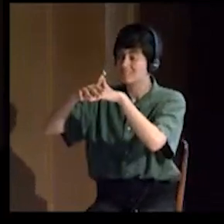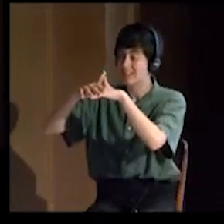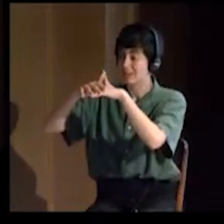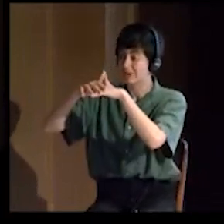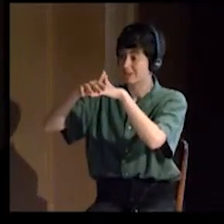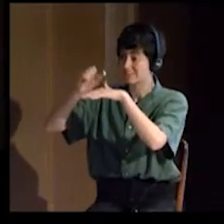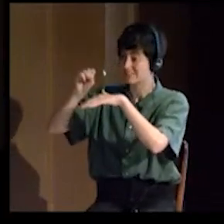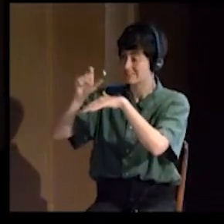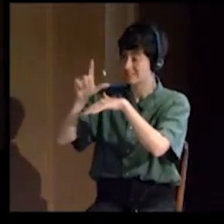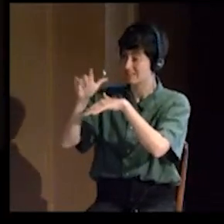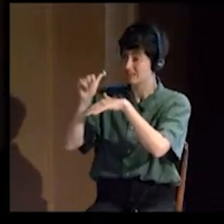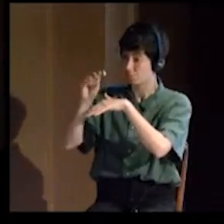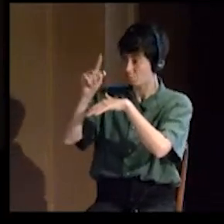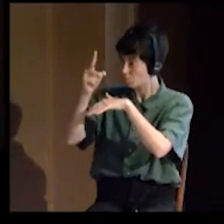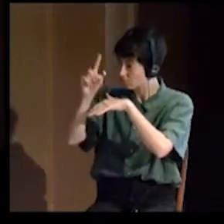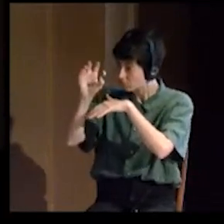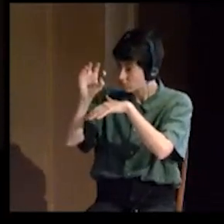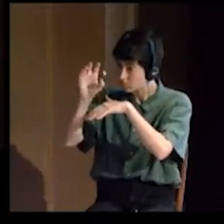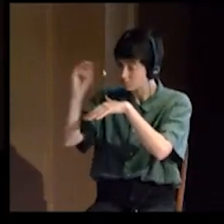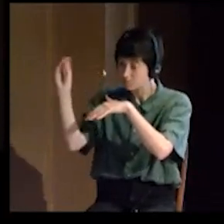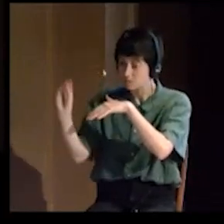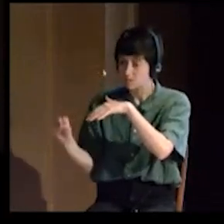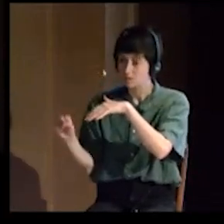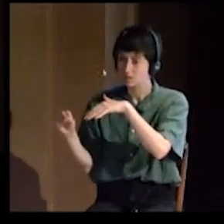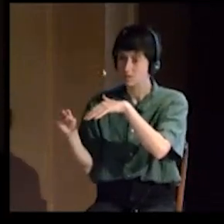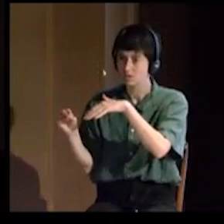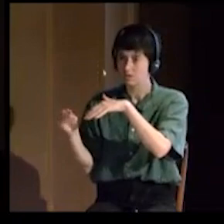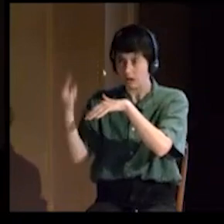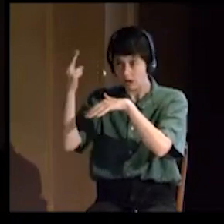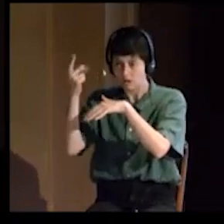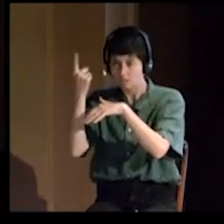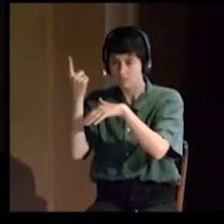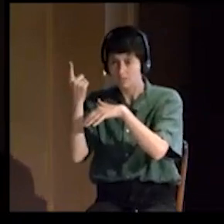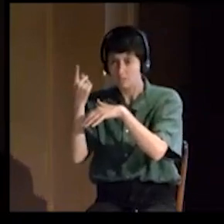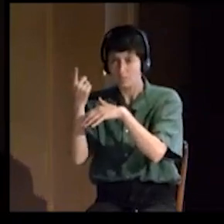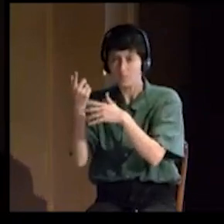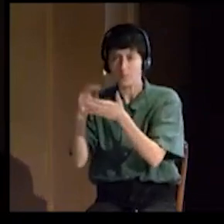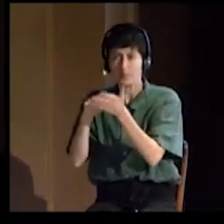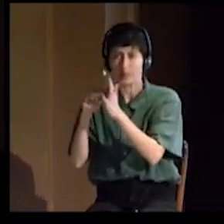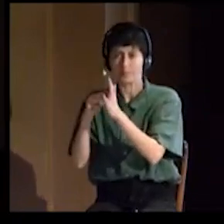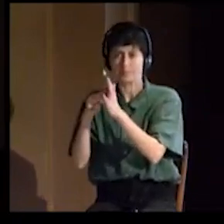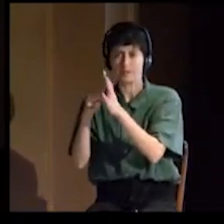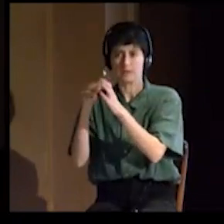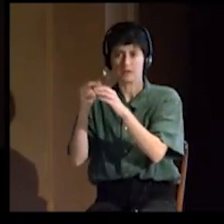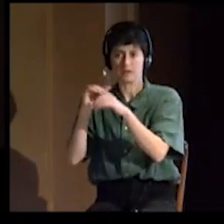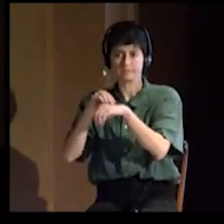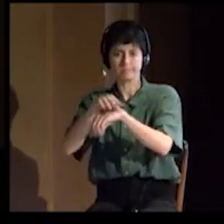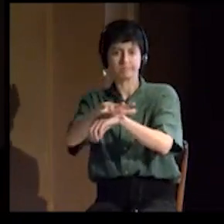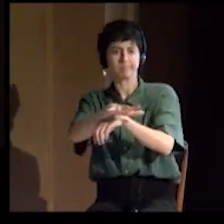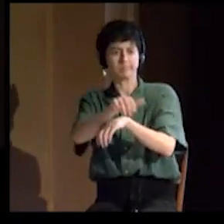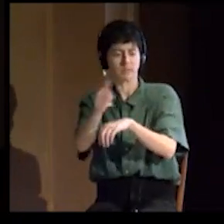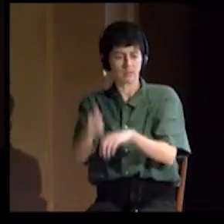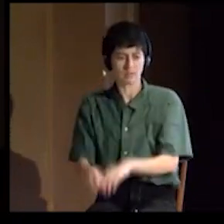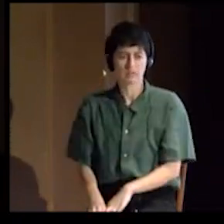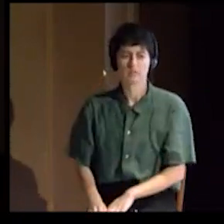So in a planetary like, oh, so what would it mean for the hydrosphere in general, but in a planetary perspective, based on this talk,